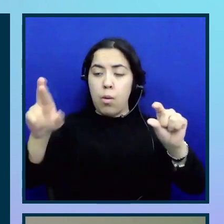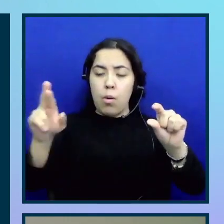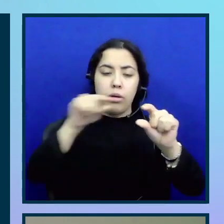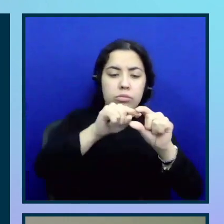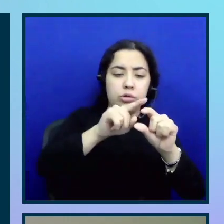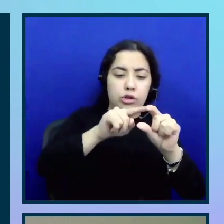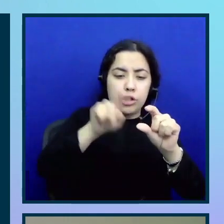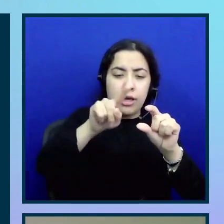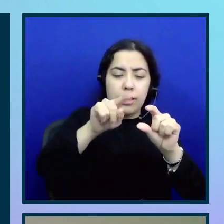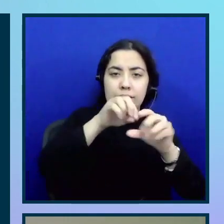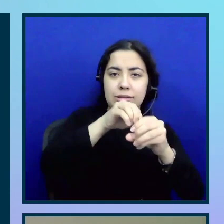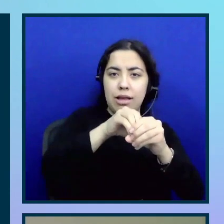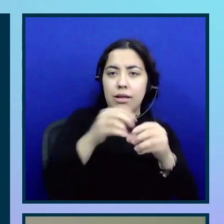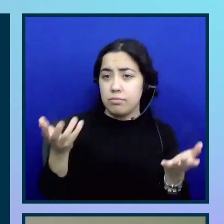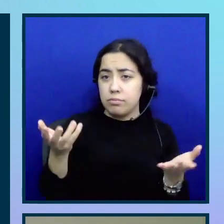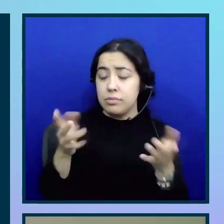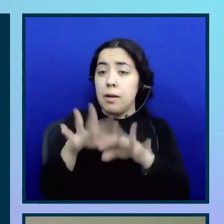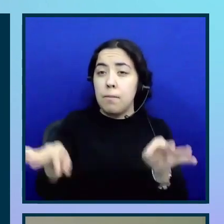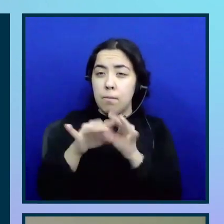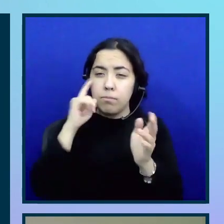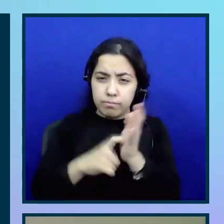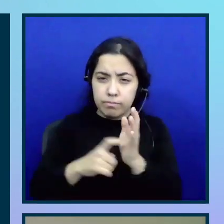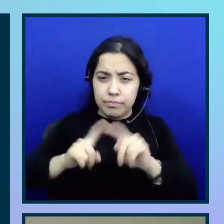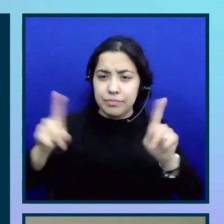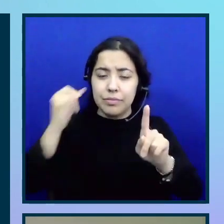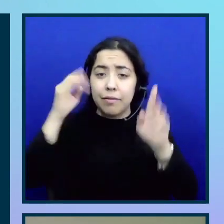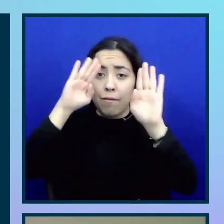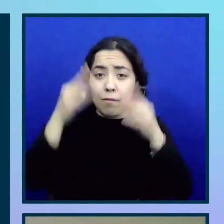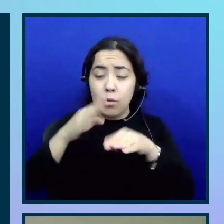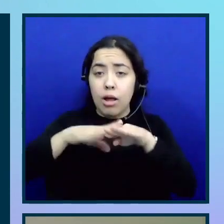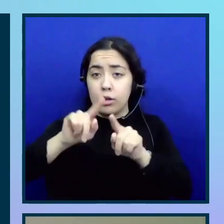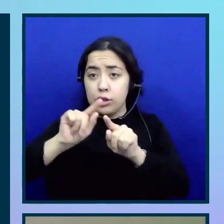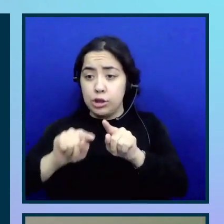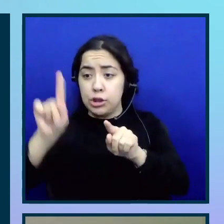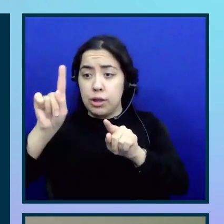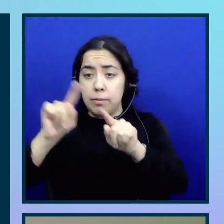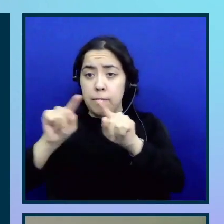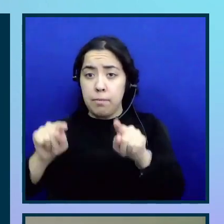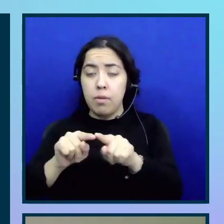And there's a really important distinction here where if you send the focus to the checkbox, Windows screen readers with multiple modes